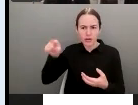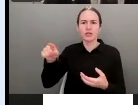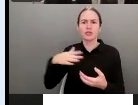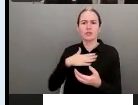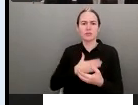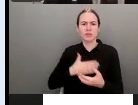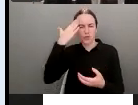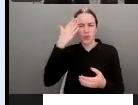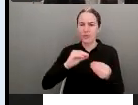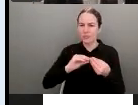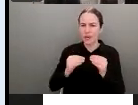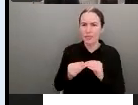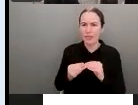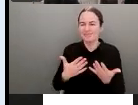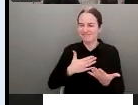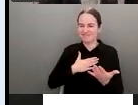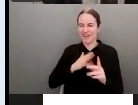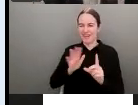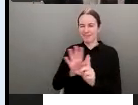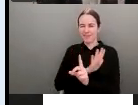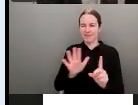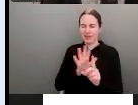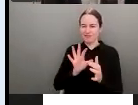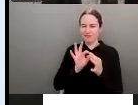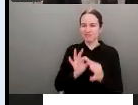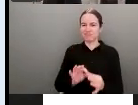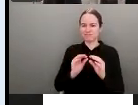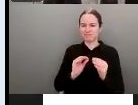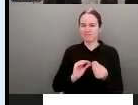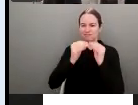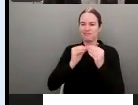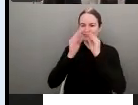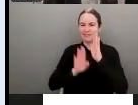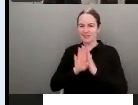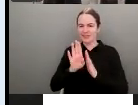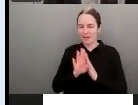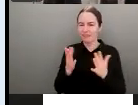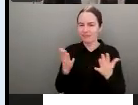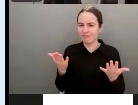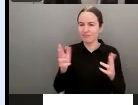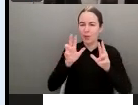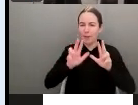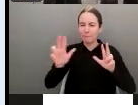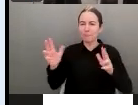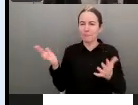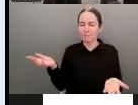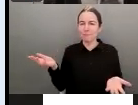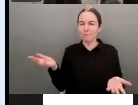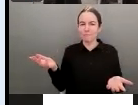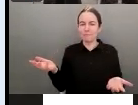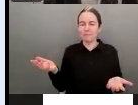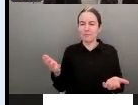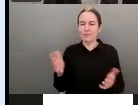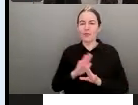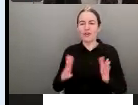I have background in the web, so that is what I was used to.